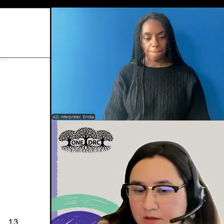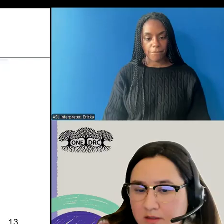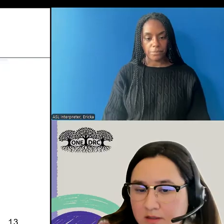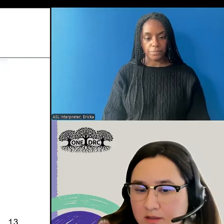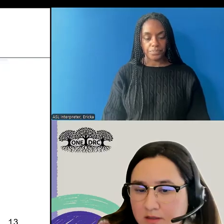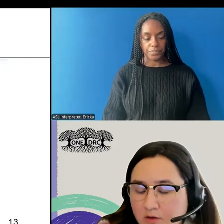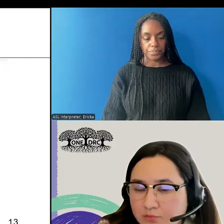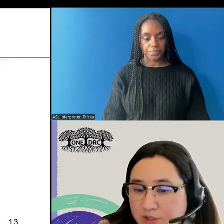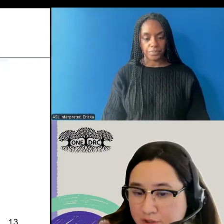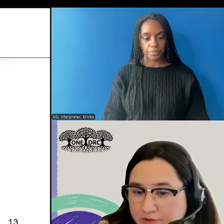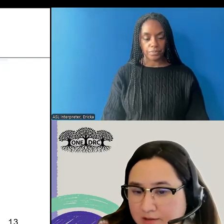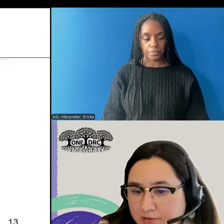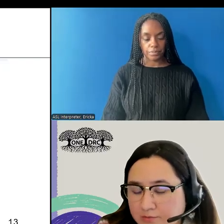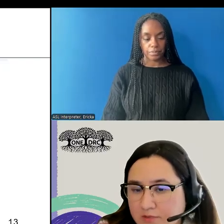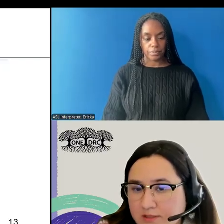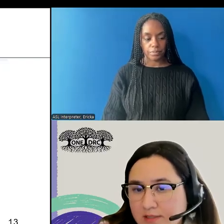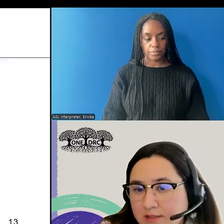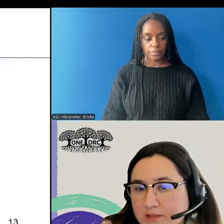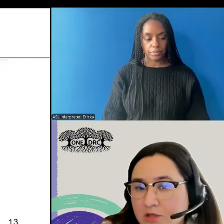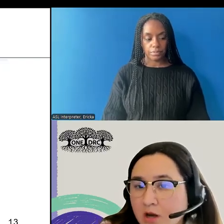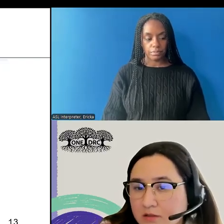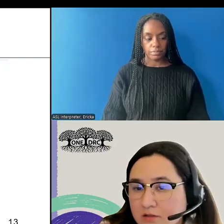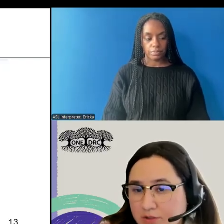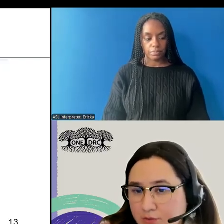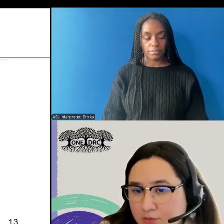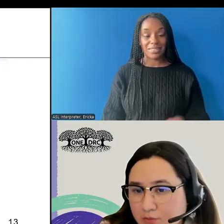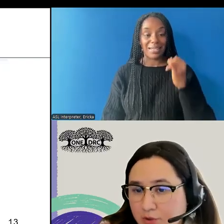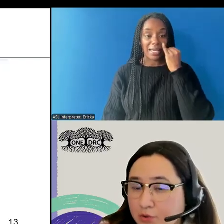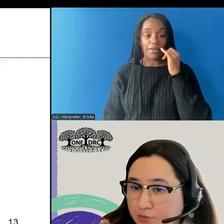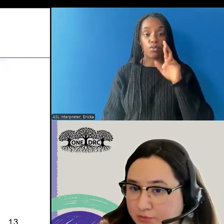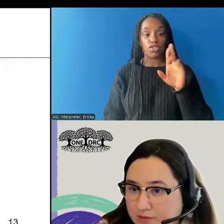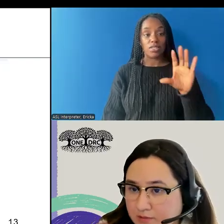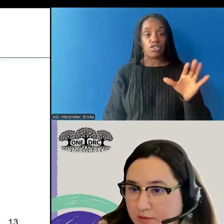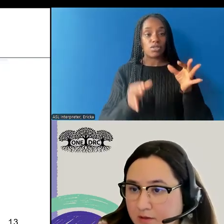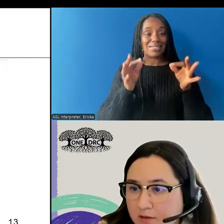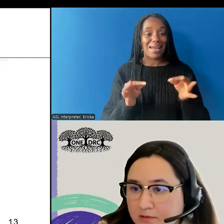the regional center decides not to use this